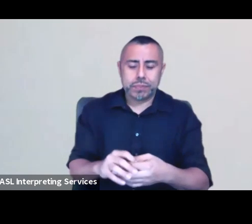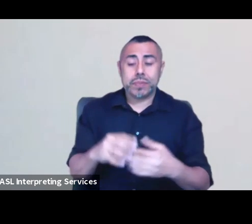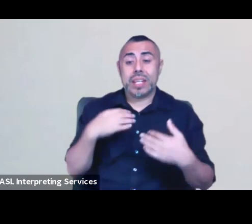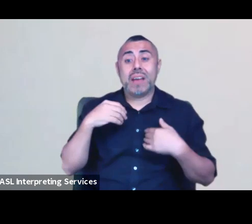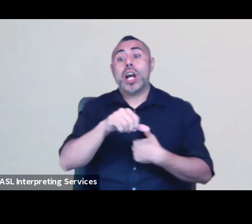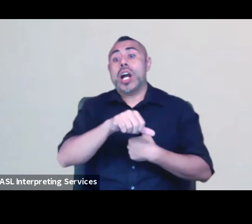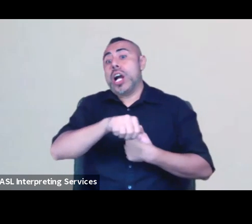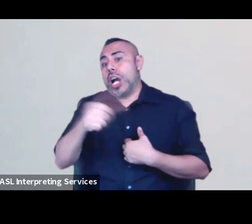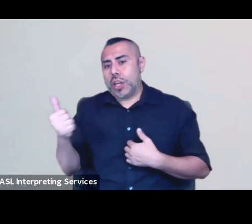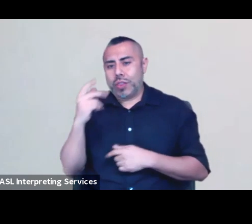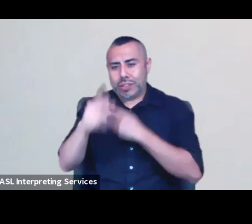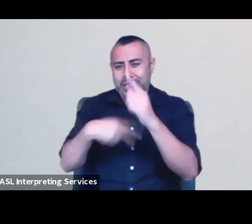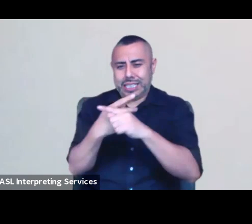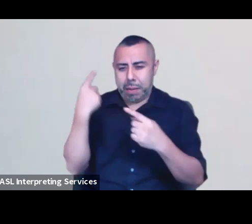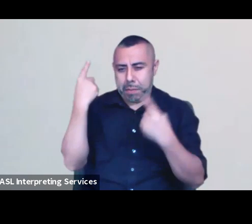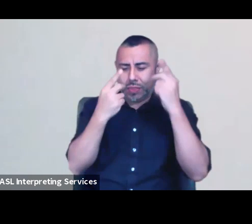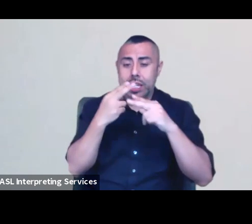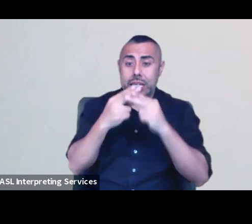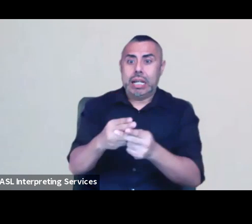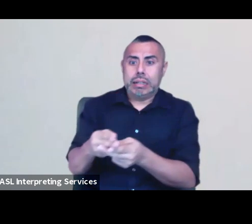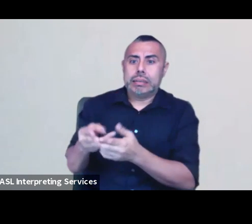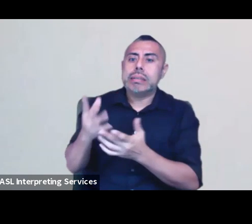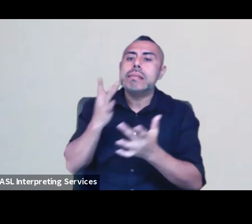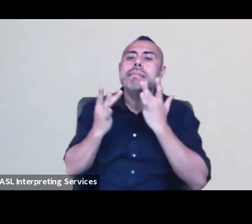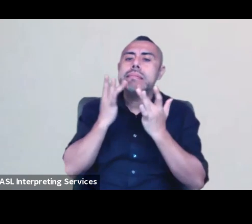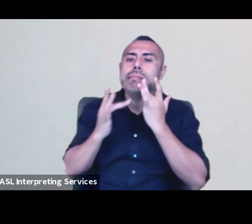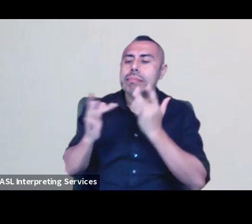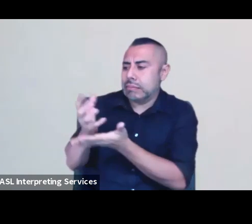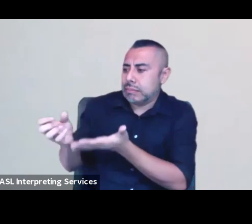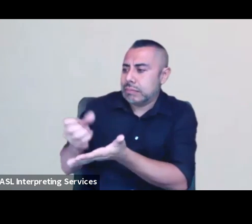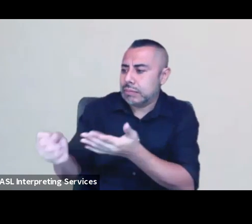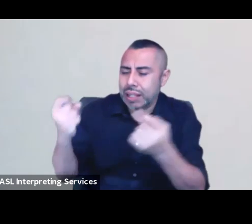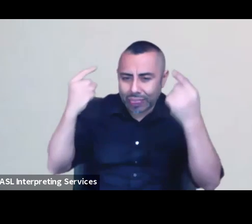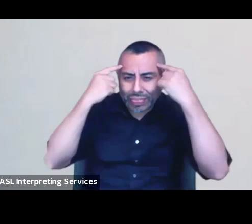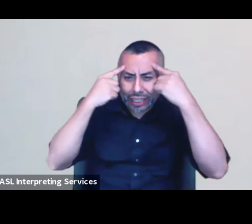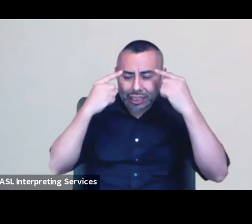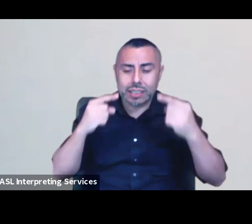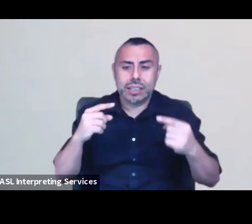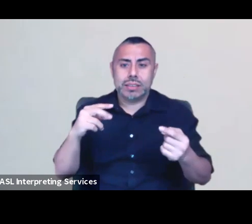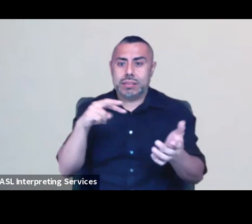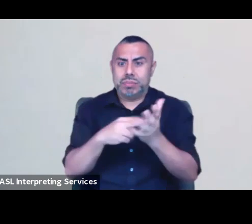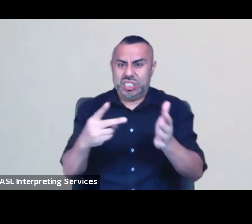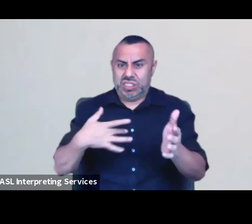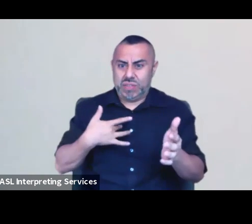it's the belief that there will never be enough, it's short-term thinking over long-term thinking.